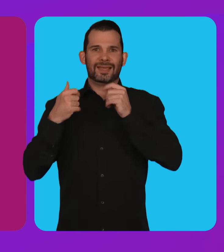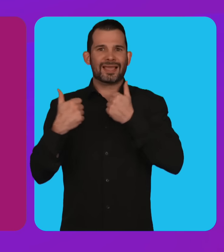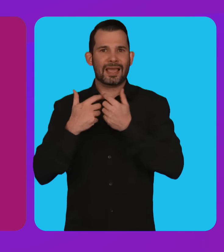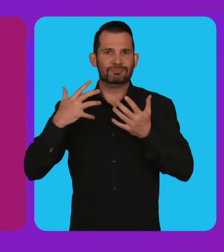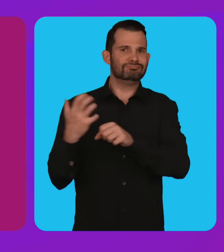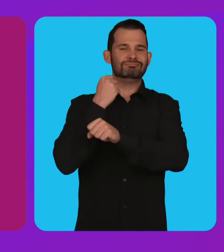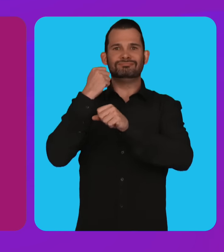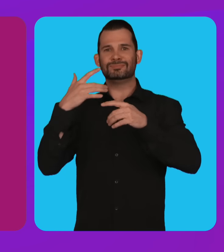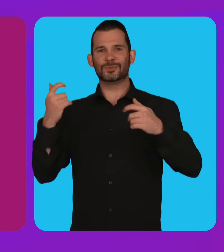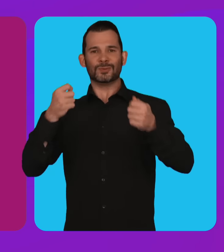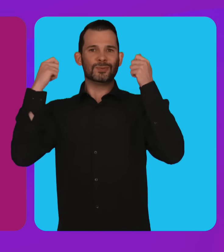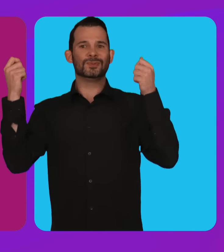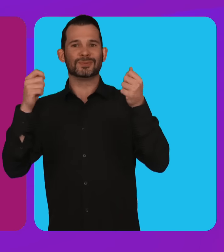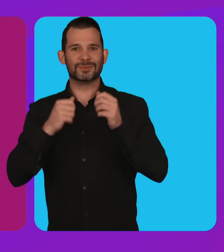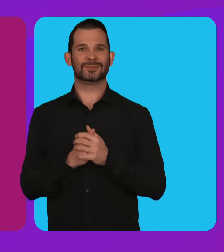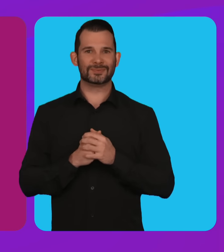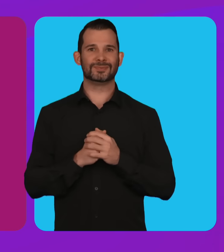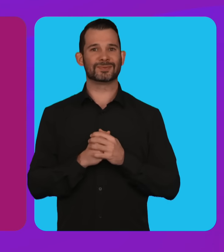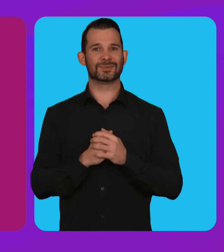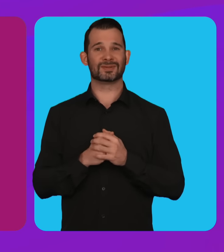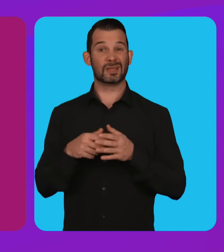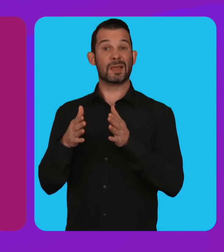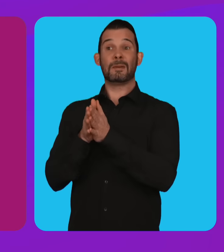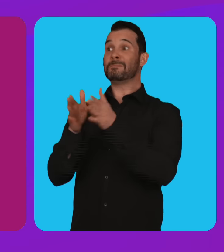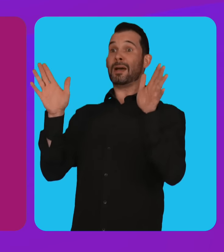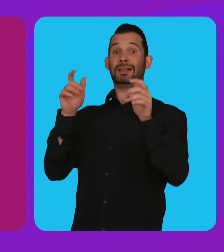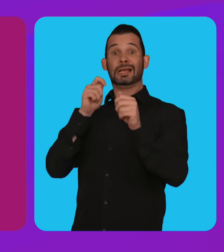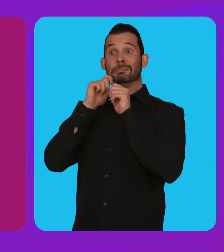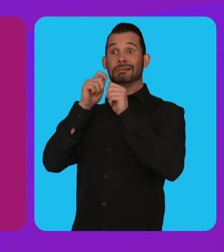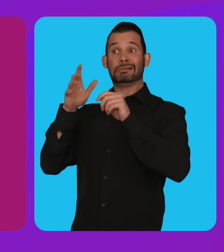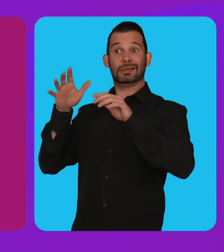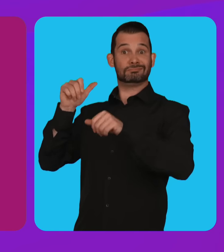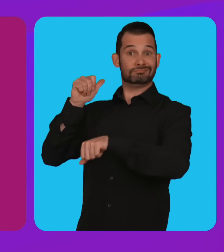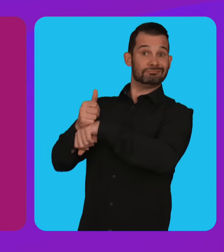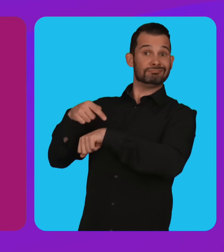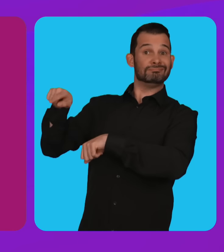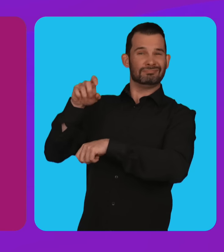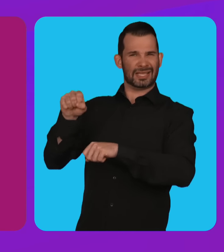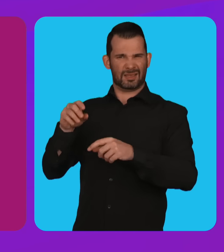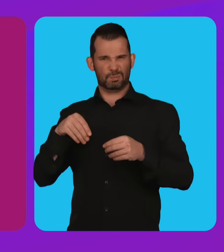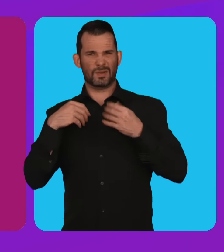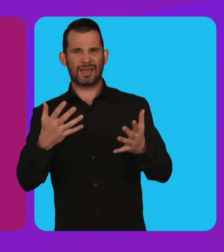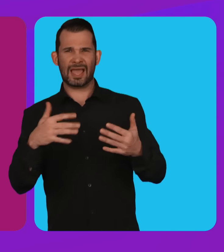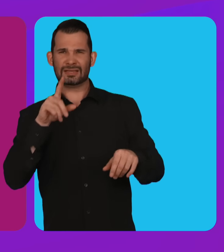Public media can provide unparalleled support in achieving this objective.